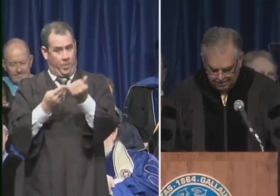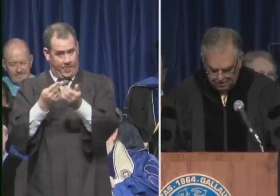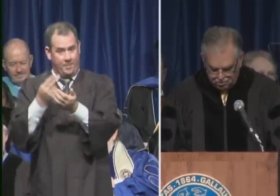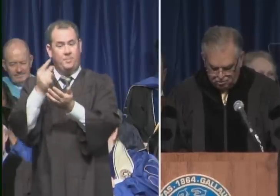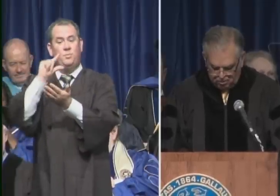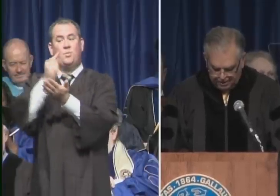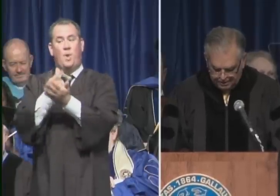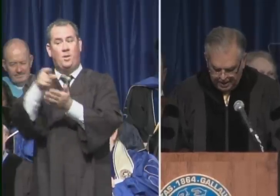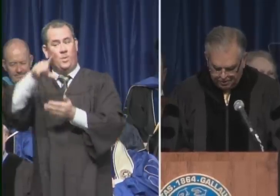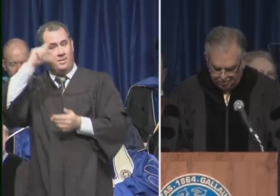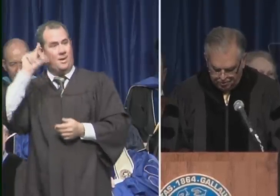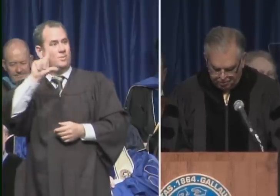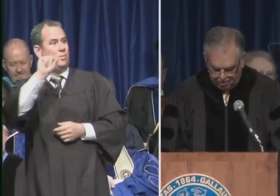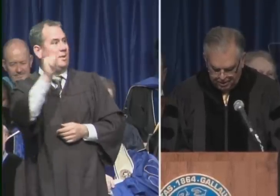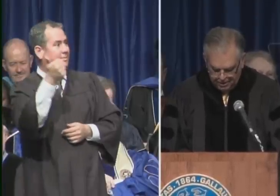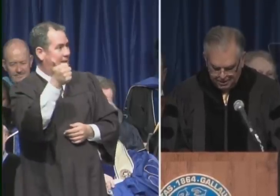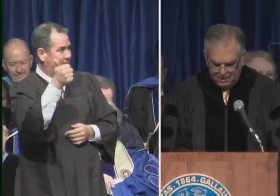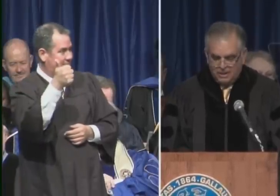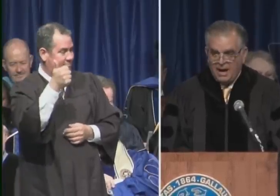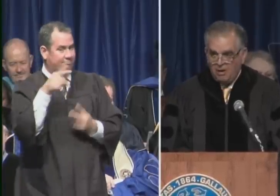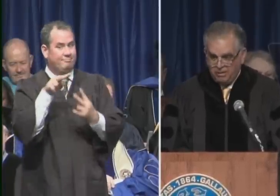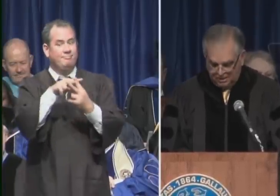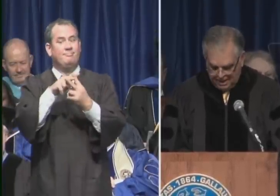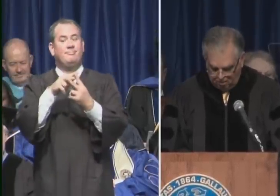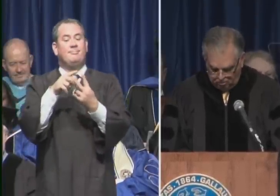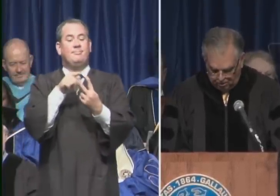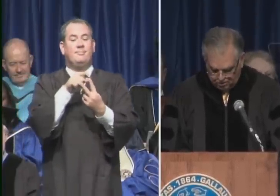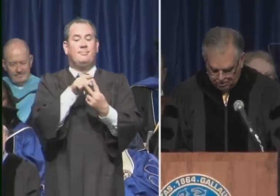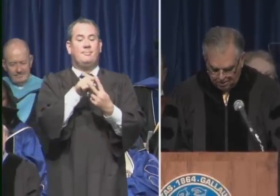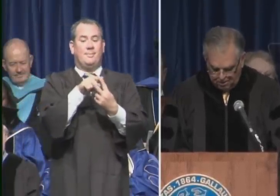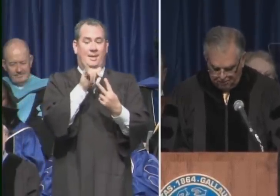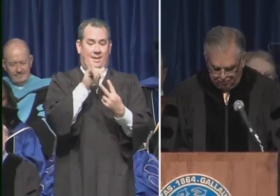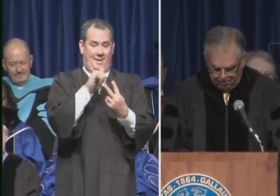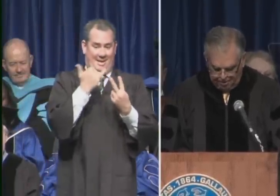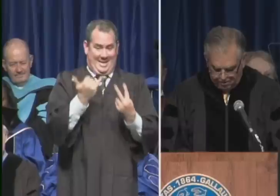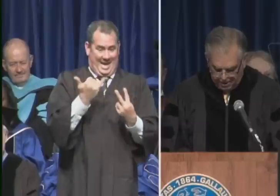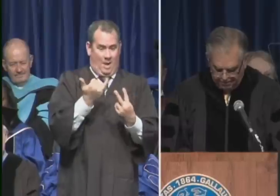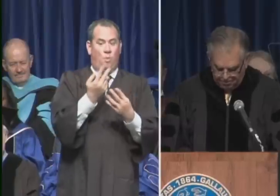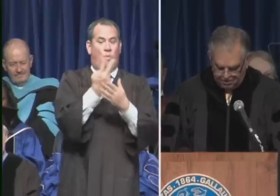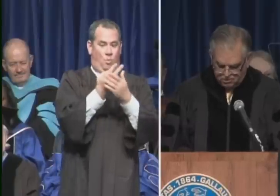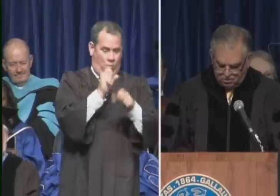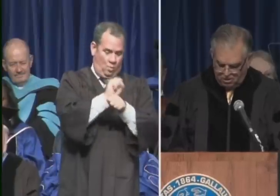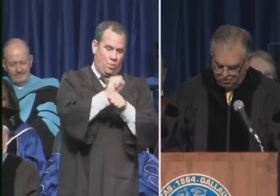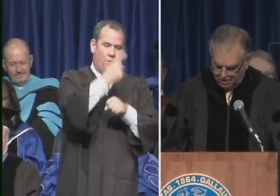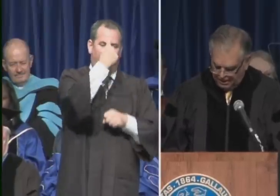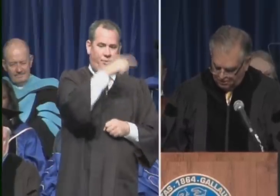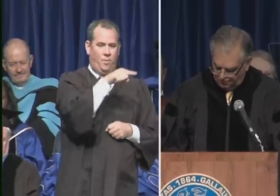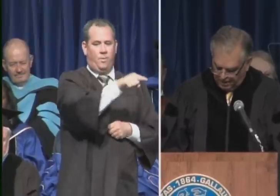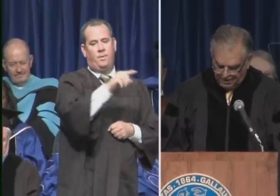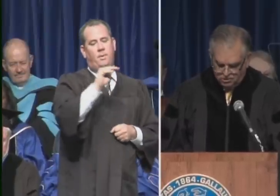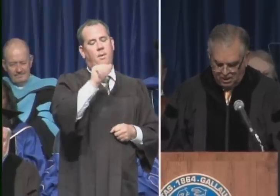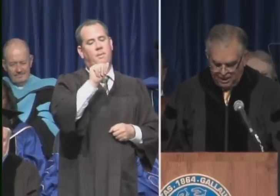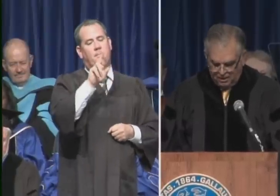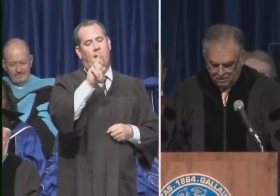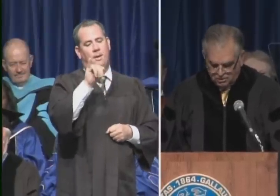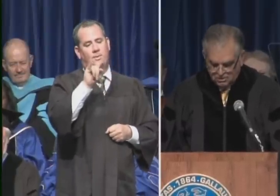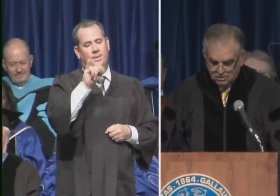Jillian got her degree in Accounting and now works for the Maritime Administration as a Financial Analyst.